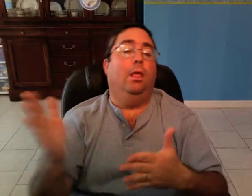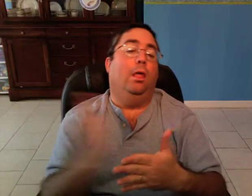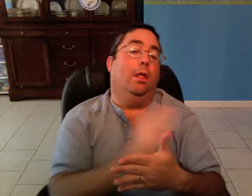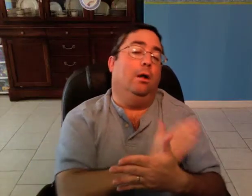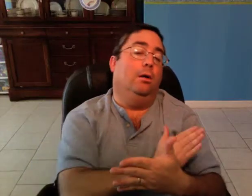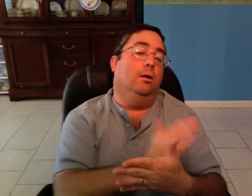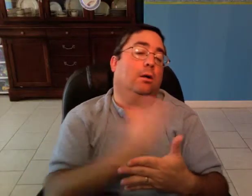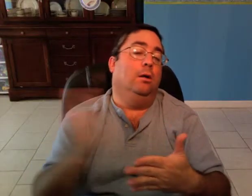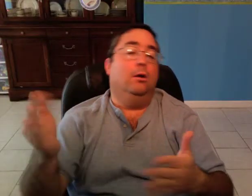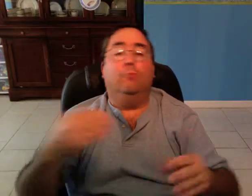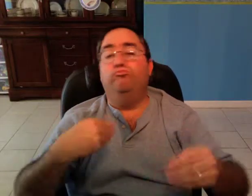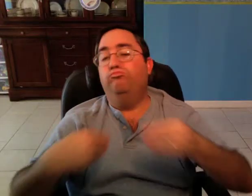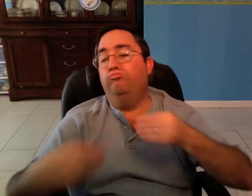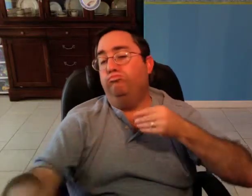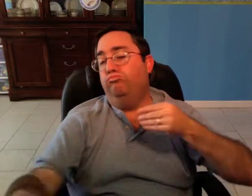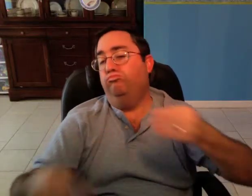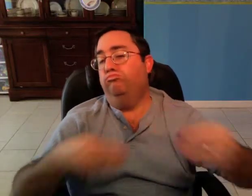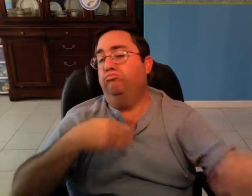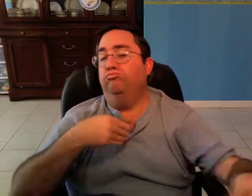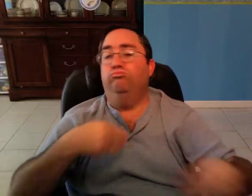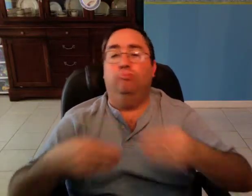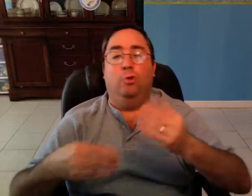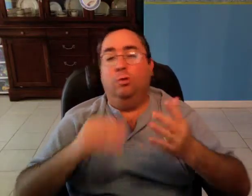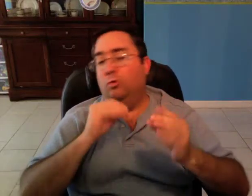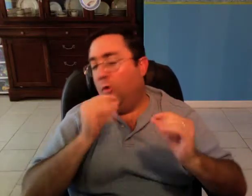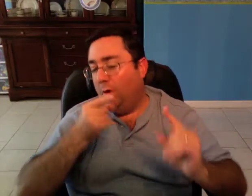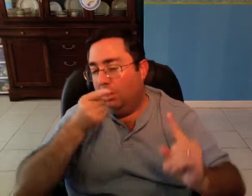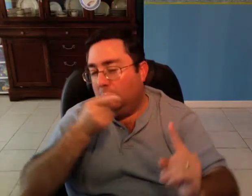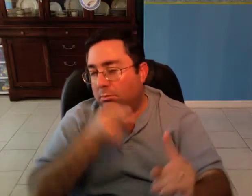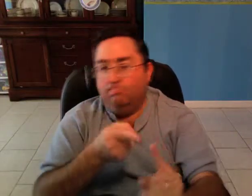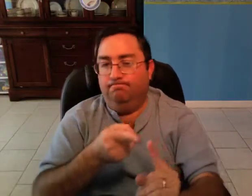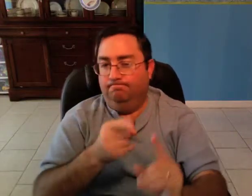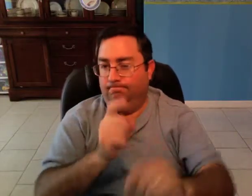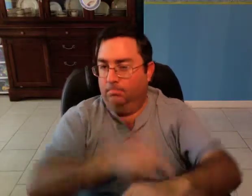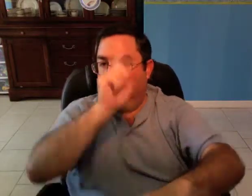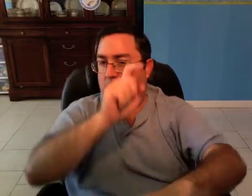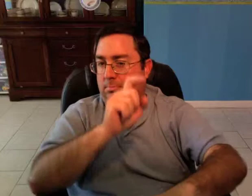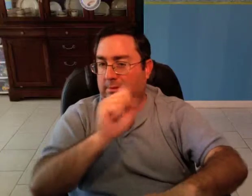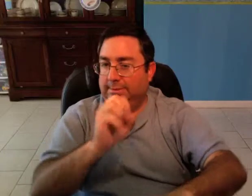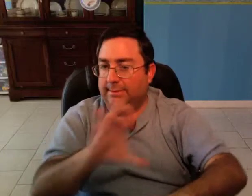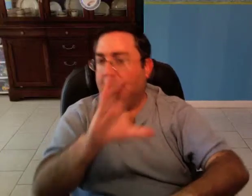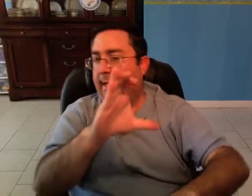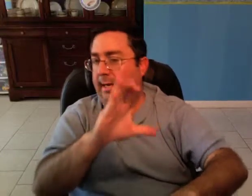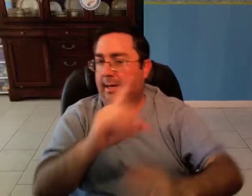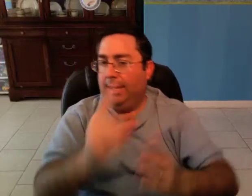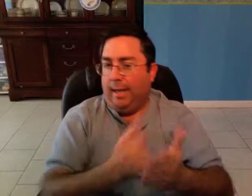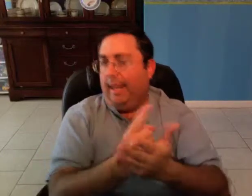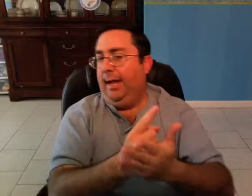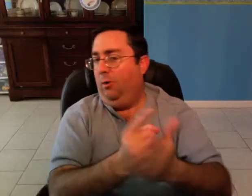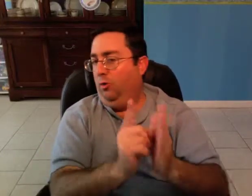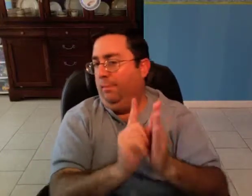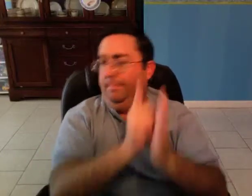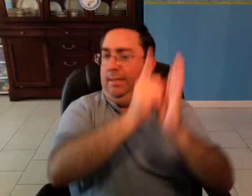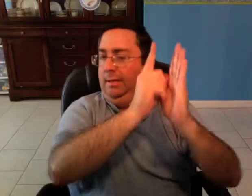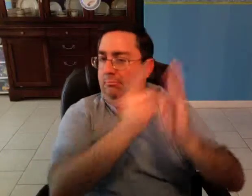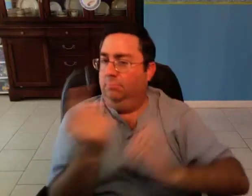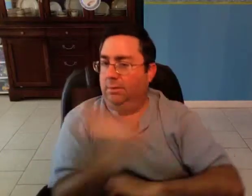meaning time is viewed as being flexible and there is a variance in how time is perceived. They do not split time so specifically into seconds, minutes, hours, days, etc.